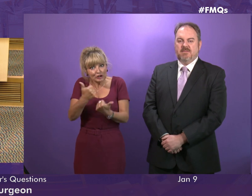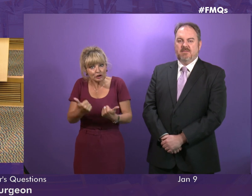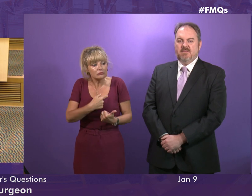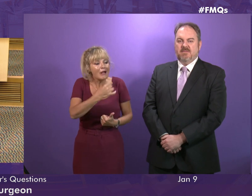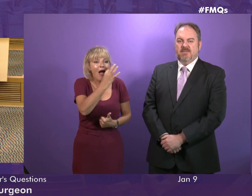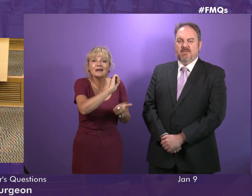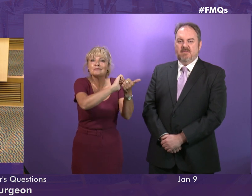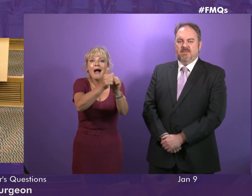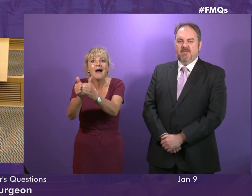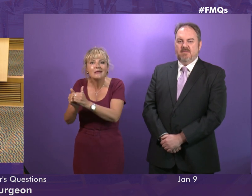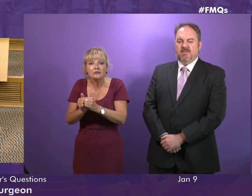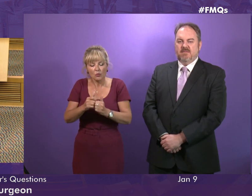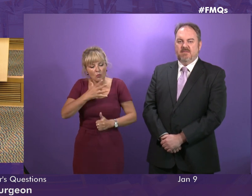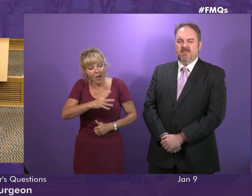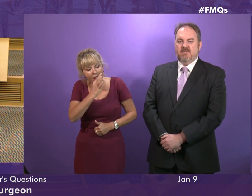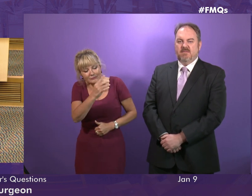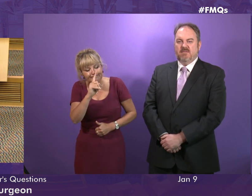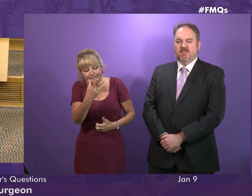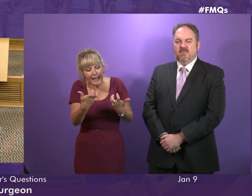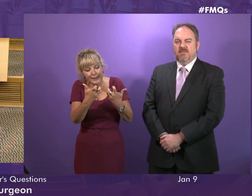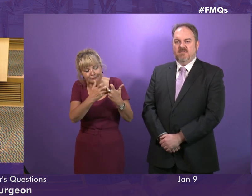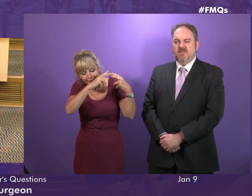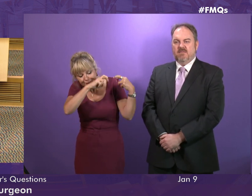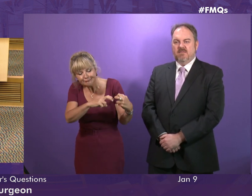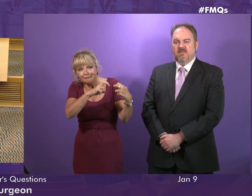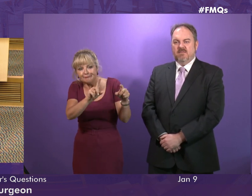have been asked to look at further work to support learning and teaching through a number